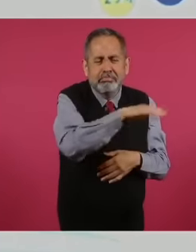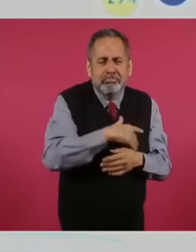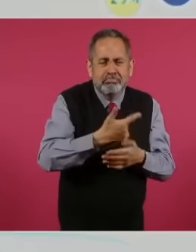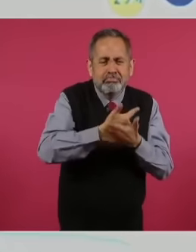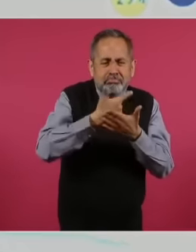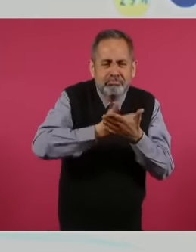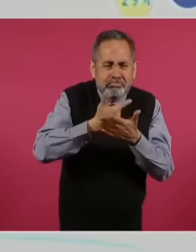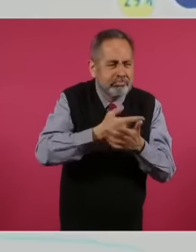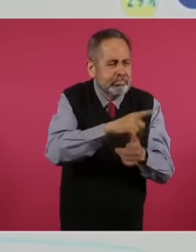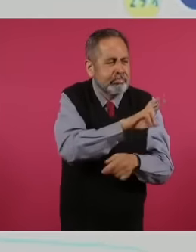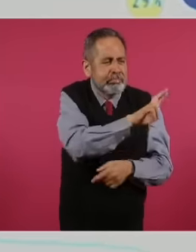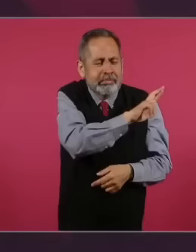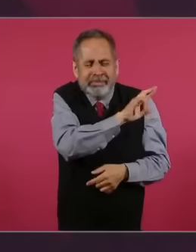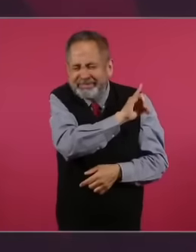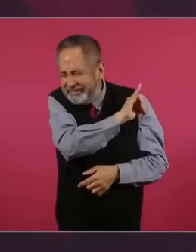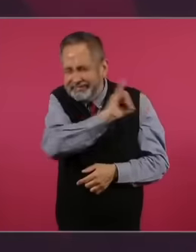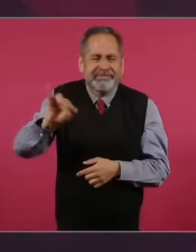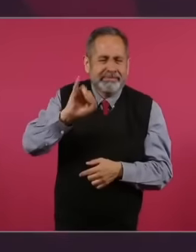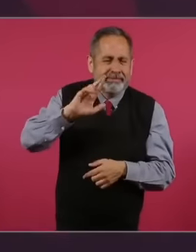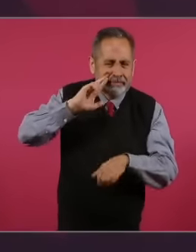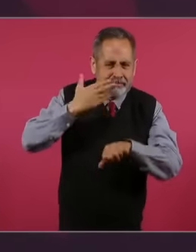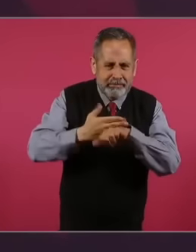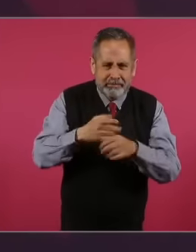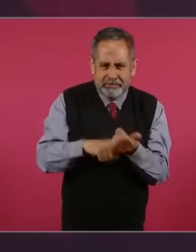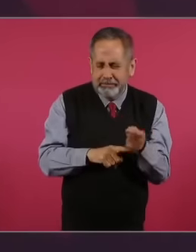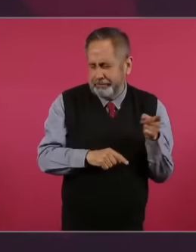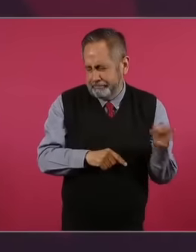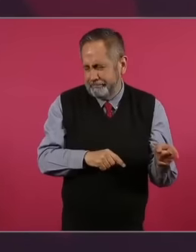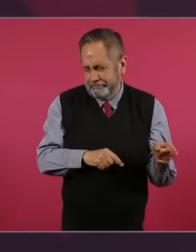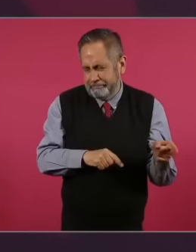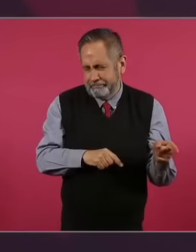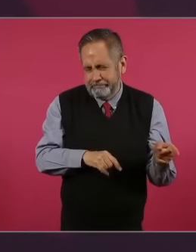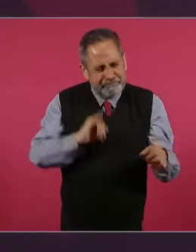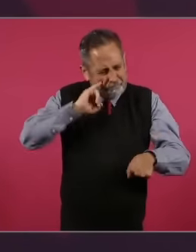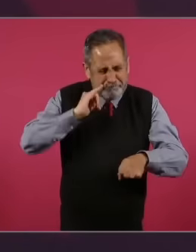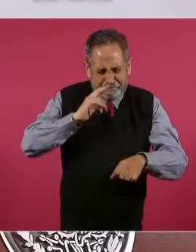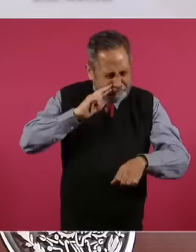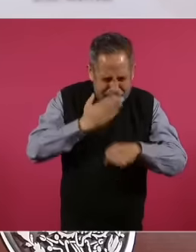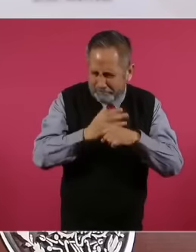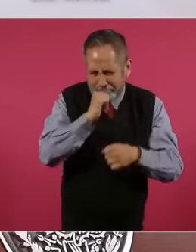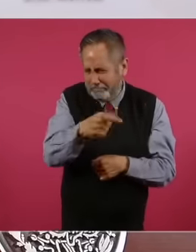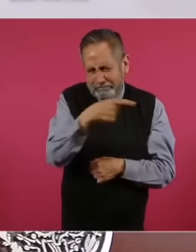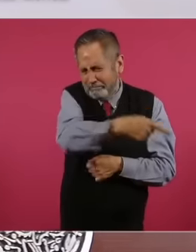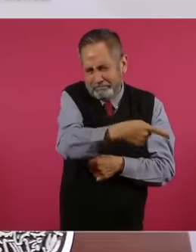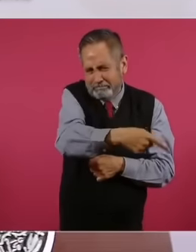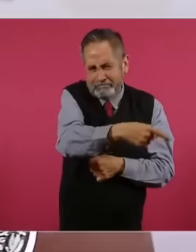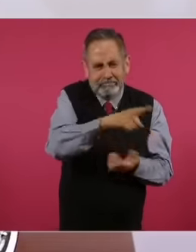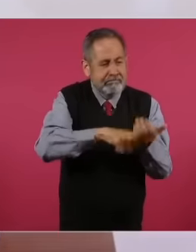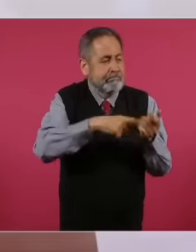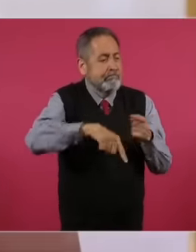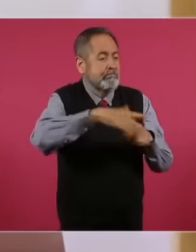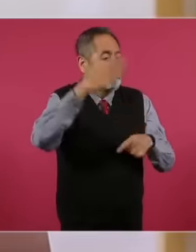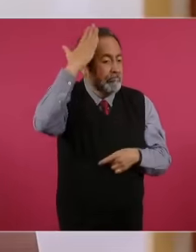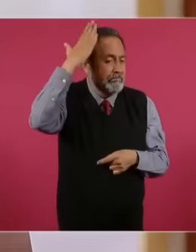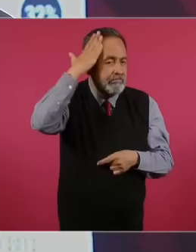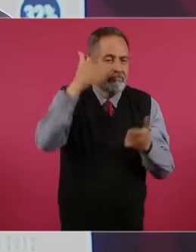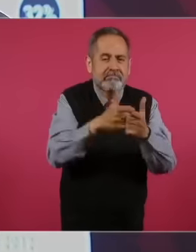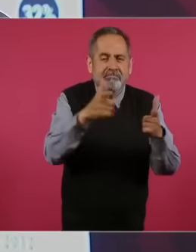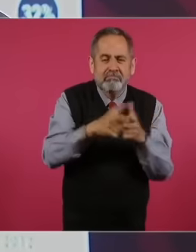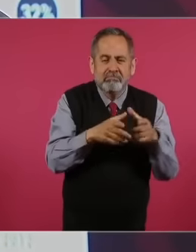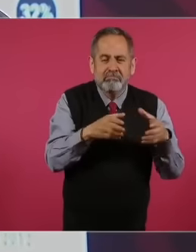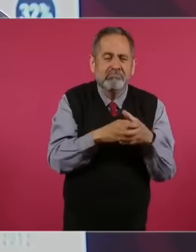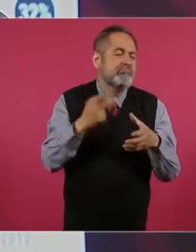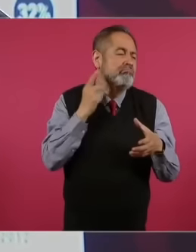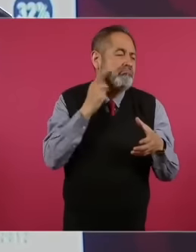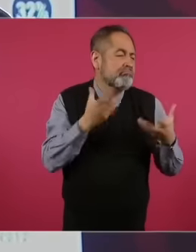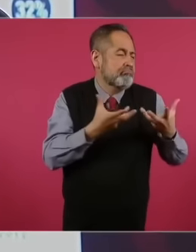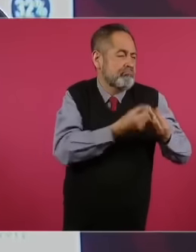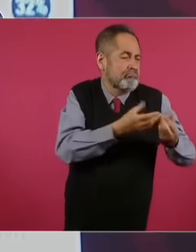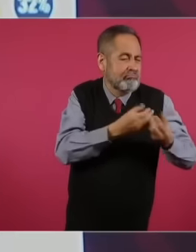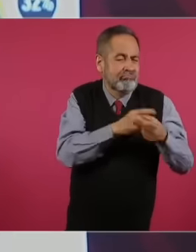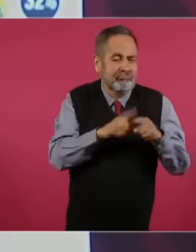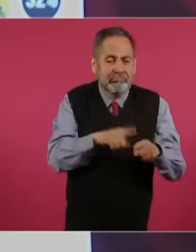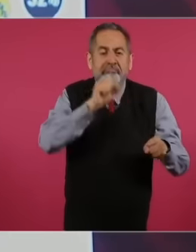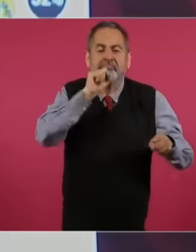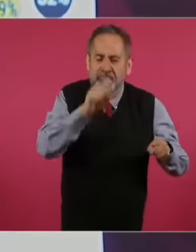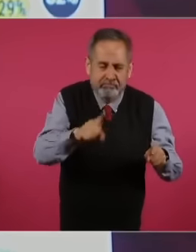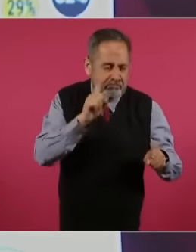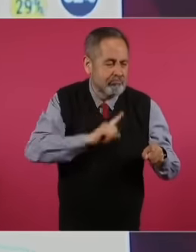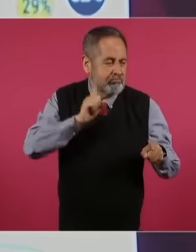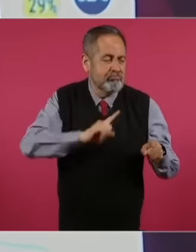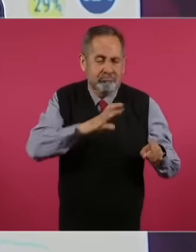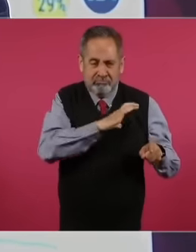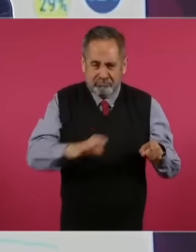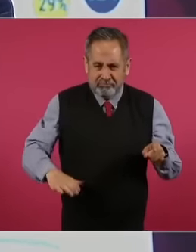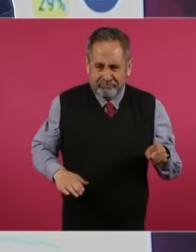irresponsibility of the party leaders of the conservative bloc and the candidate